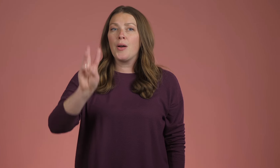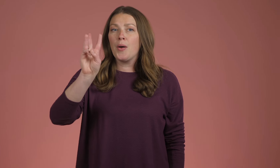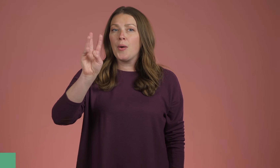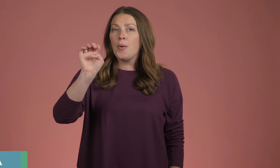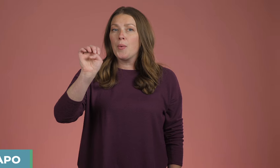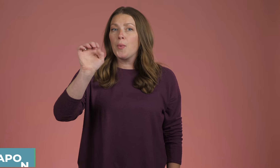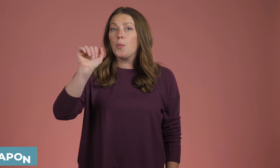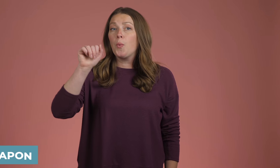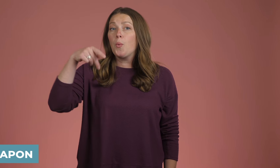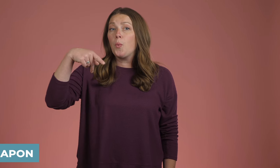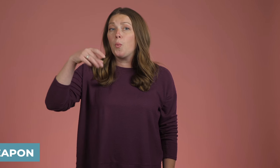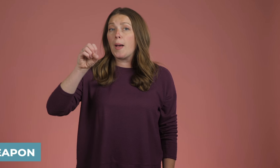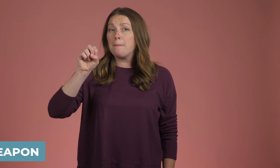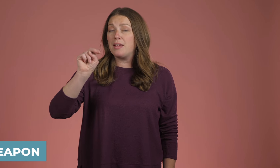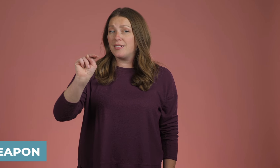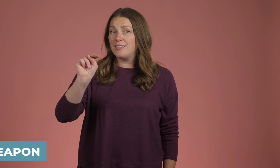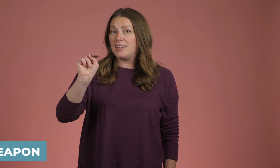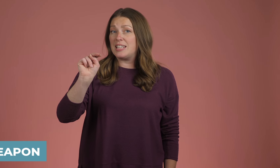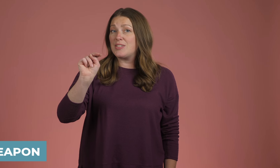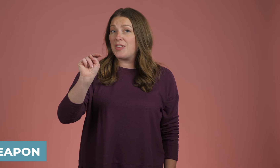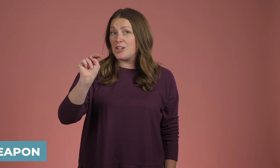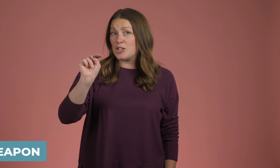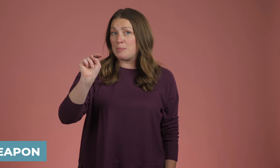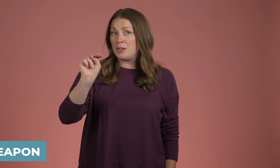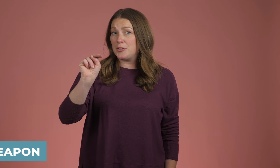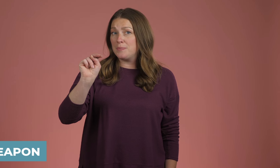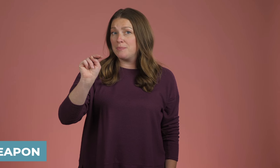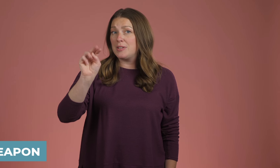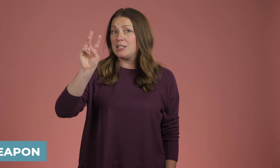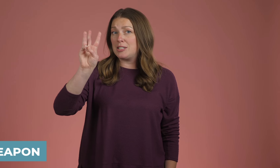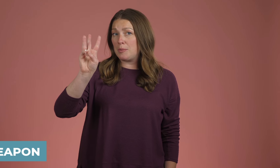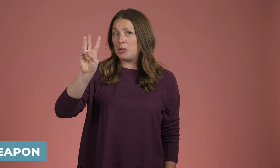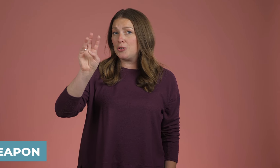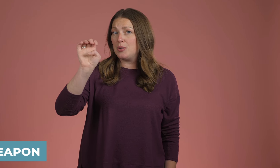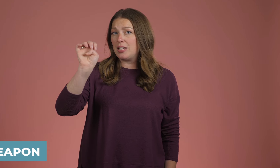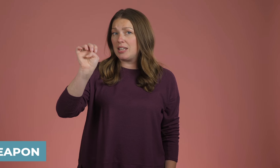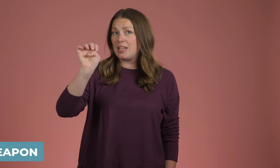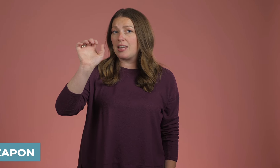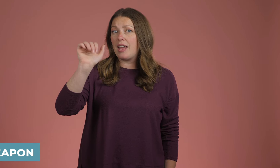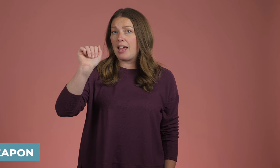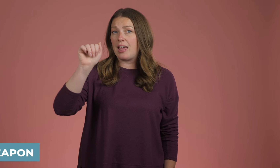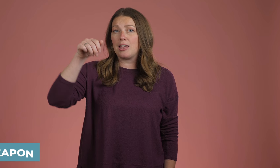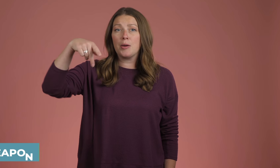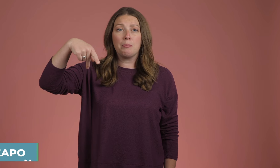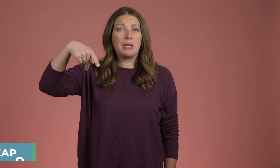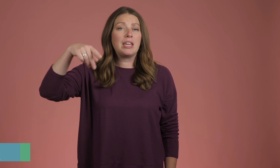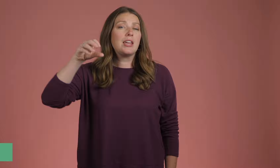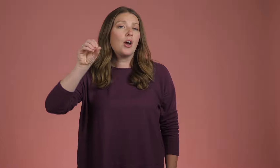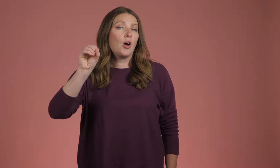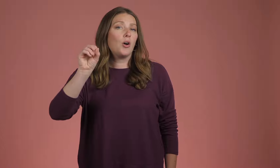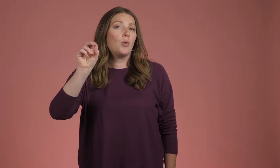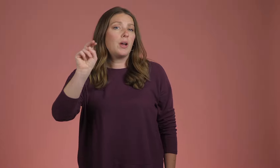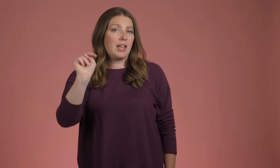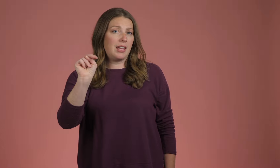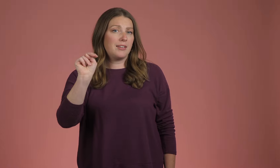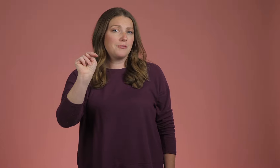Weapon is fingerspelled W - E - A - P - O - N